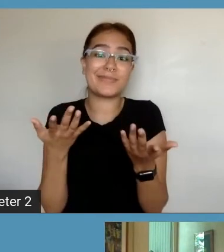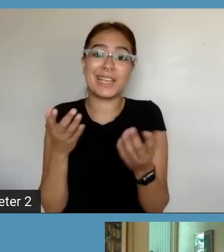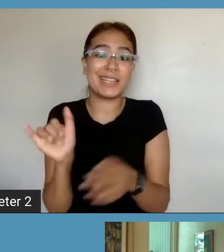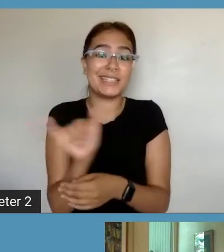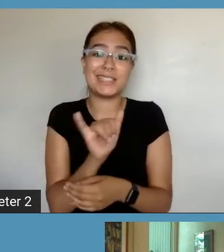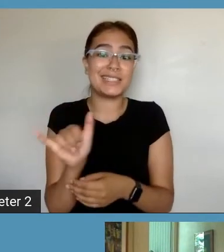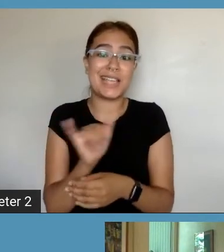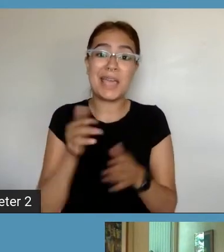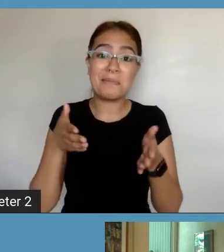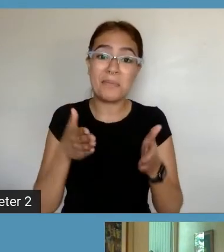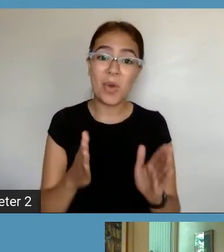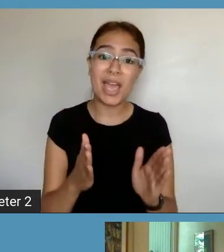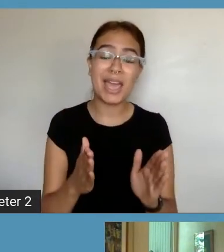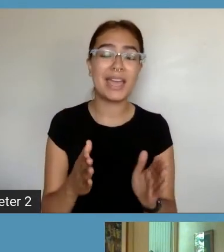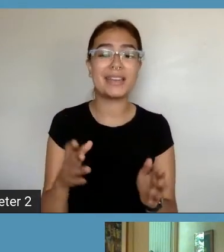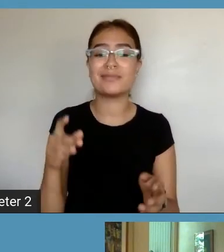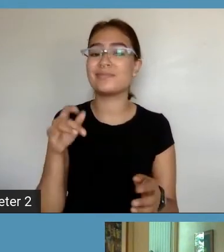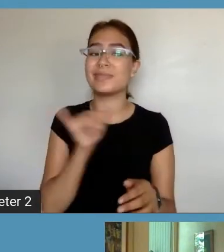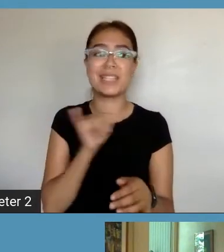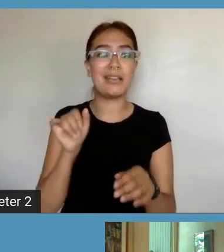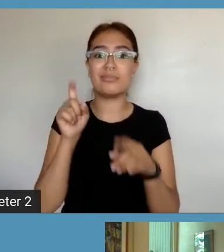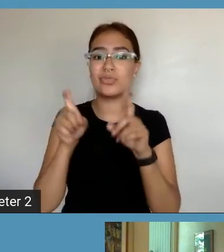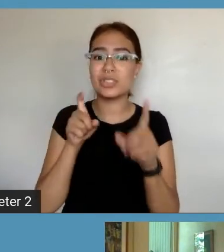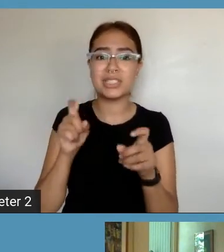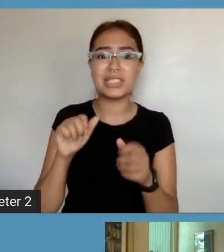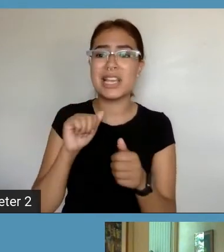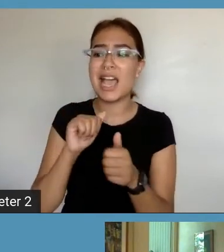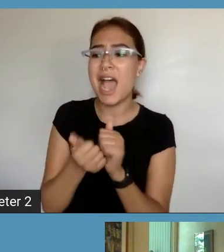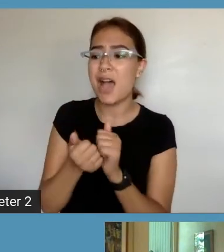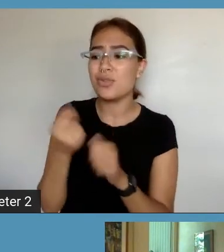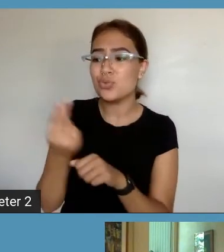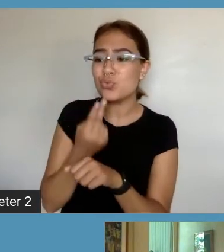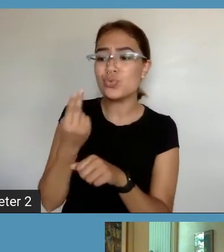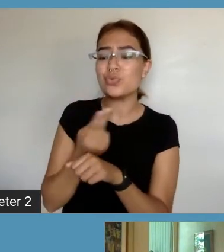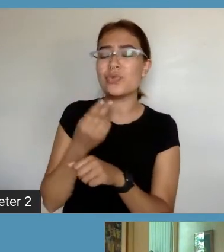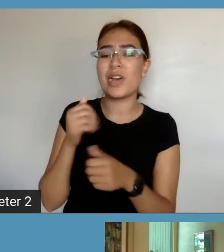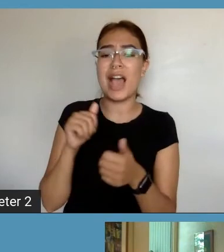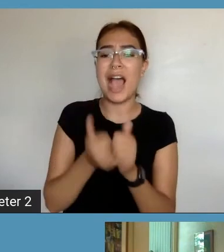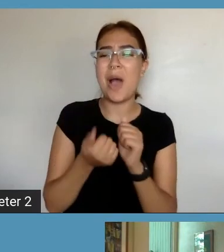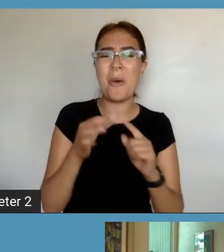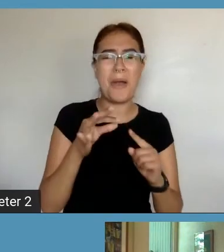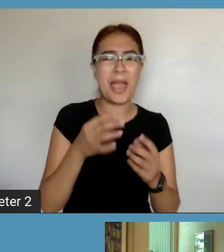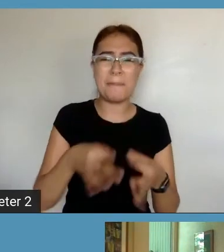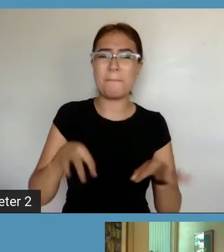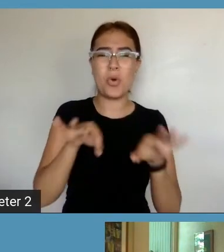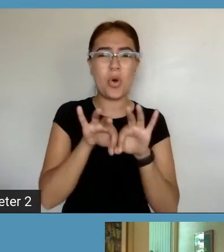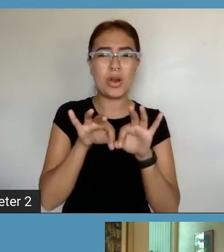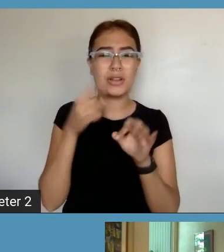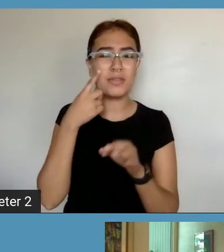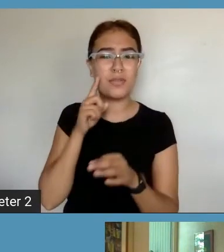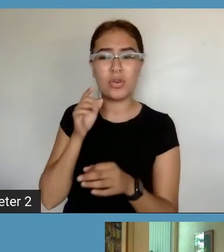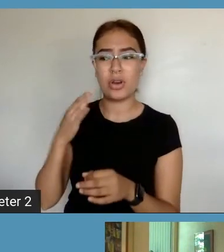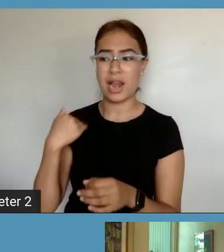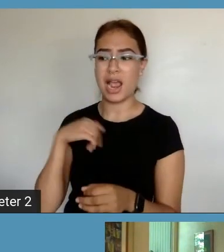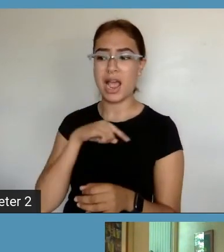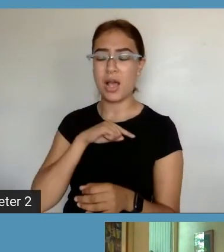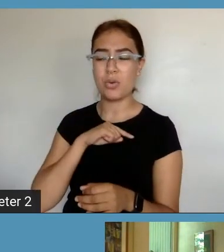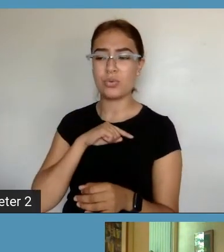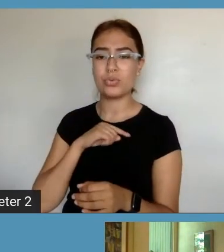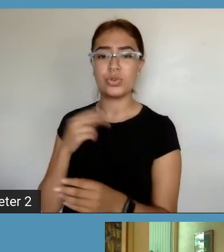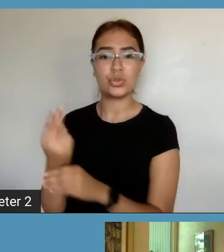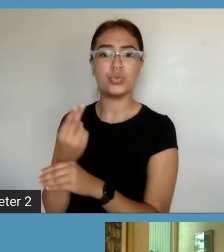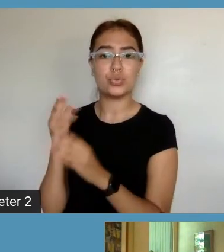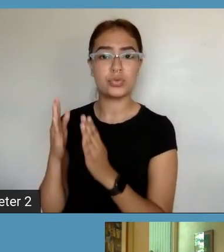questions and how useful and how valuable this is going to be tour user. I think that is a great